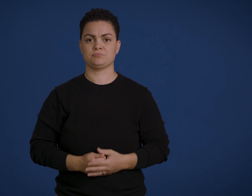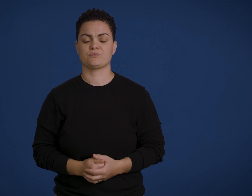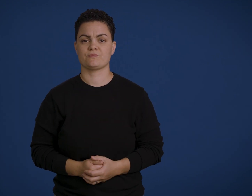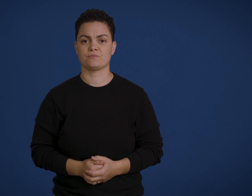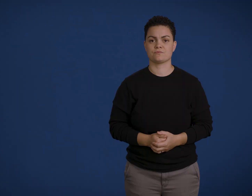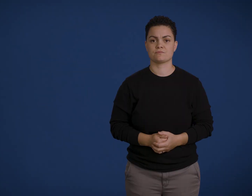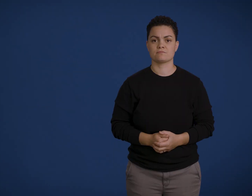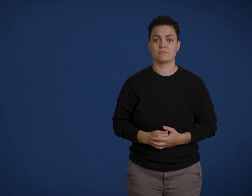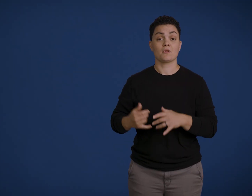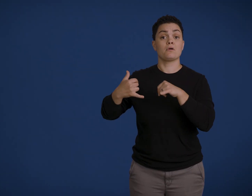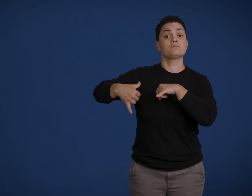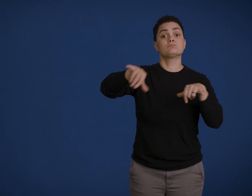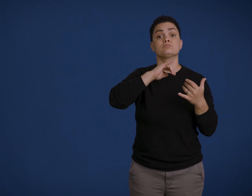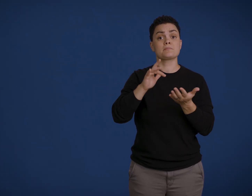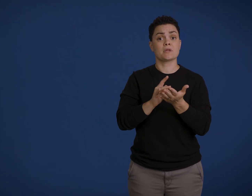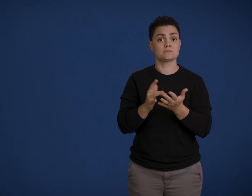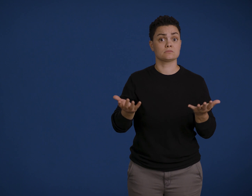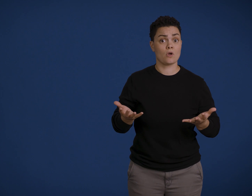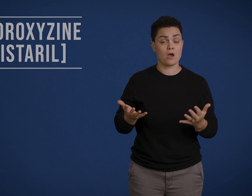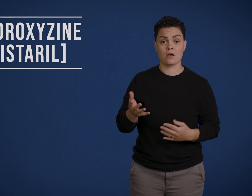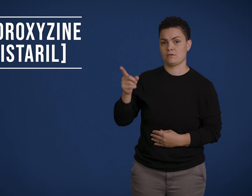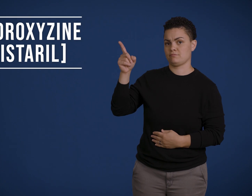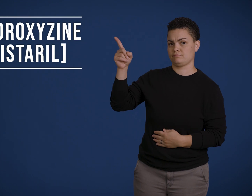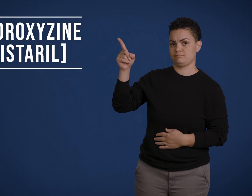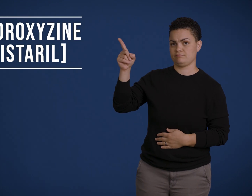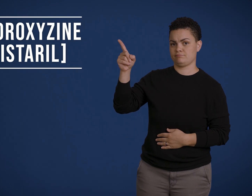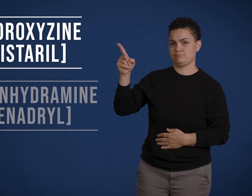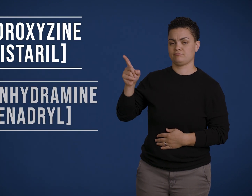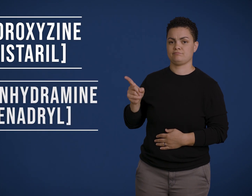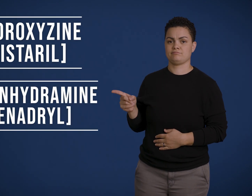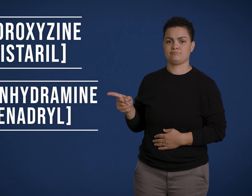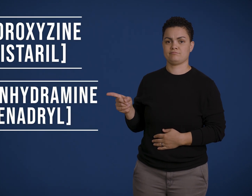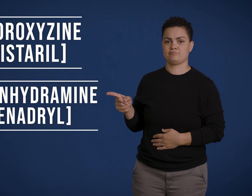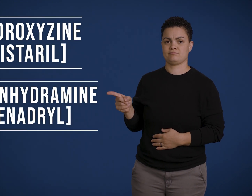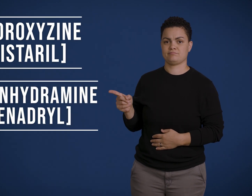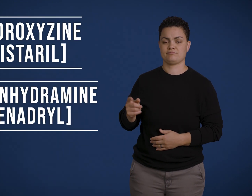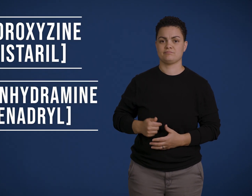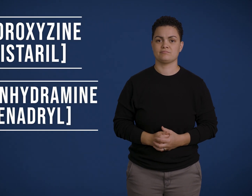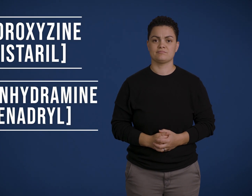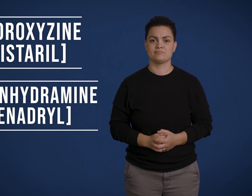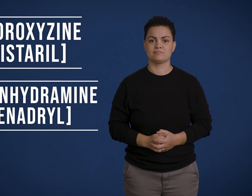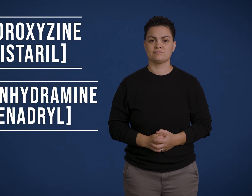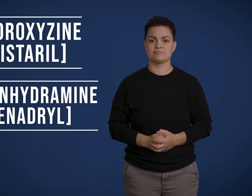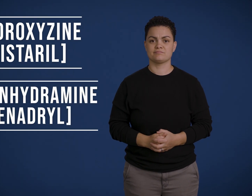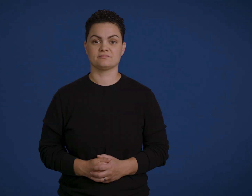Two Common antihistamine medications are: Hydroxyzine, or Vistaril, and Diphenhydramine or Benadryl.